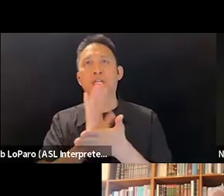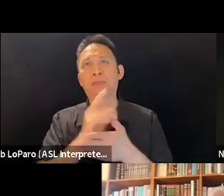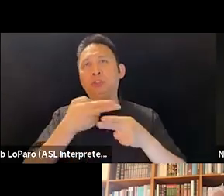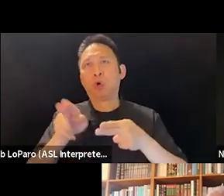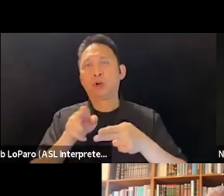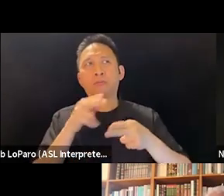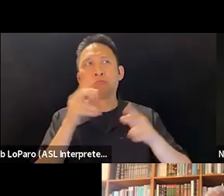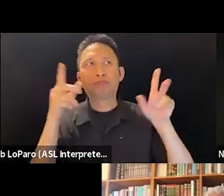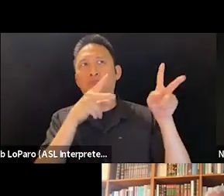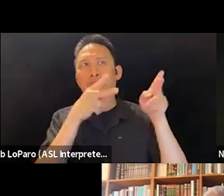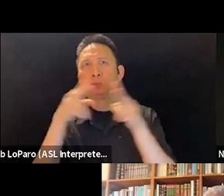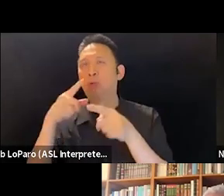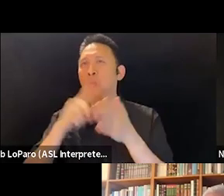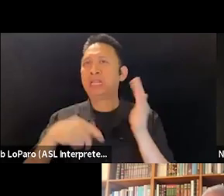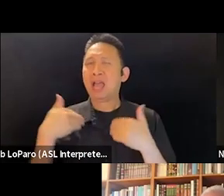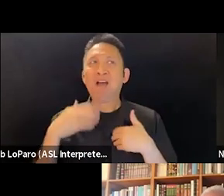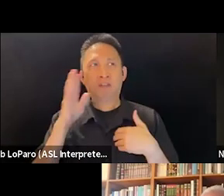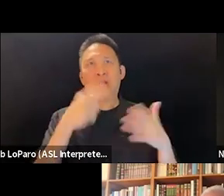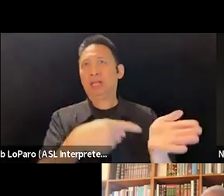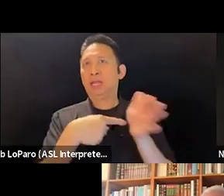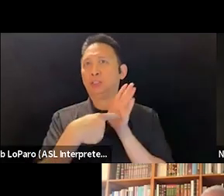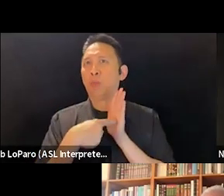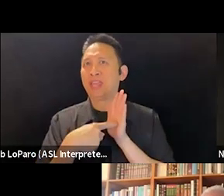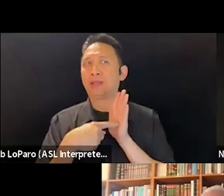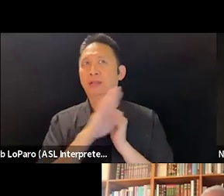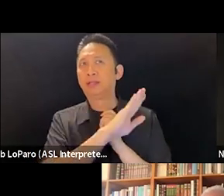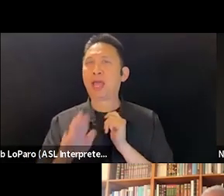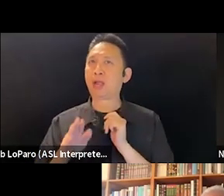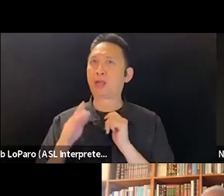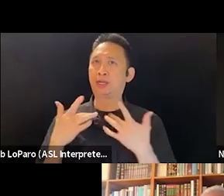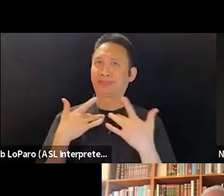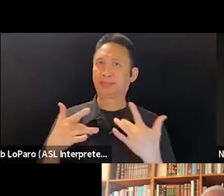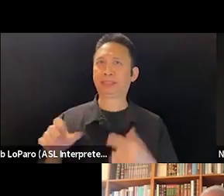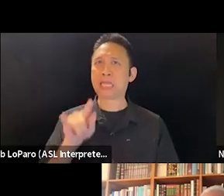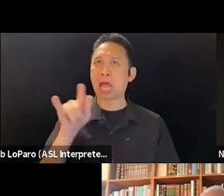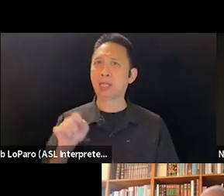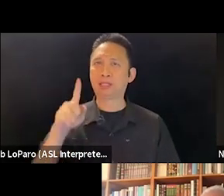they are telling, they are writing, they want to narrate everything.